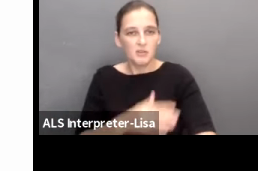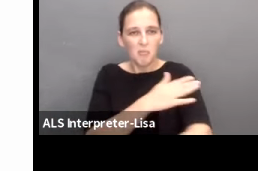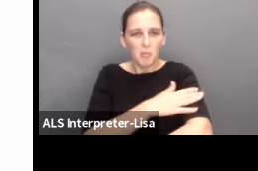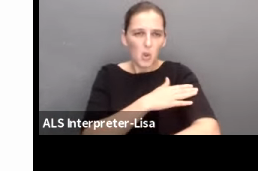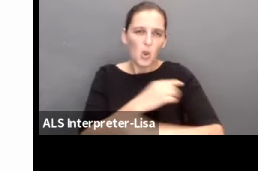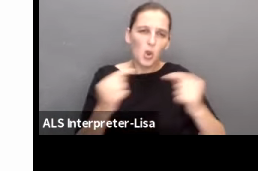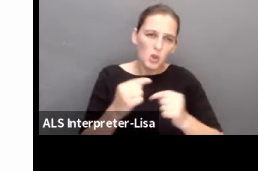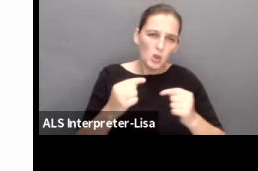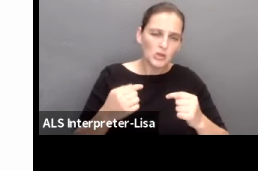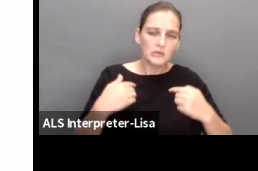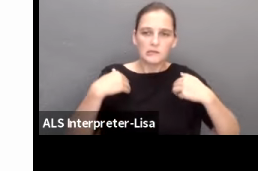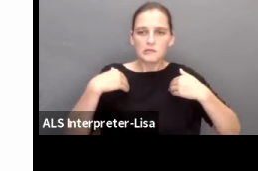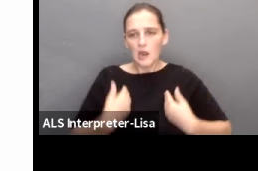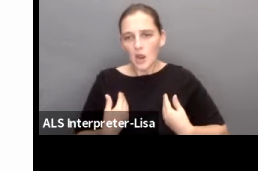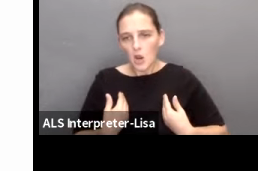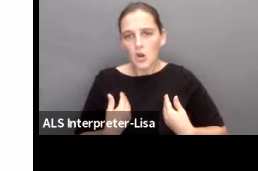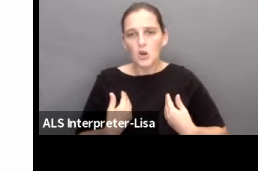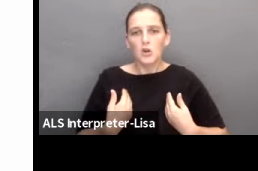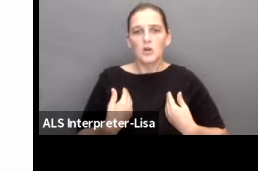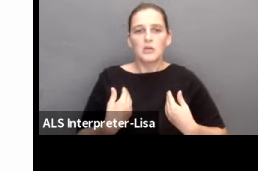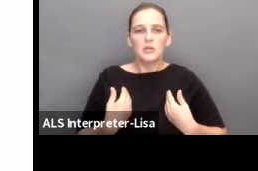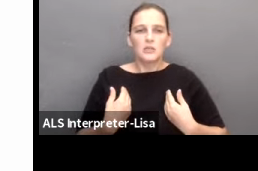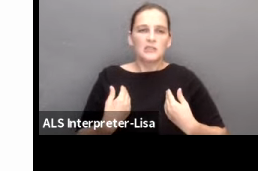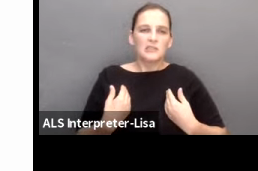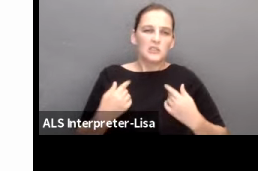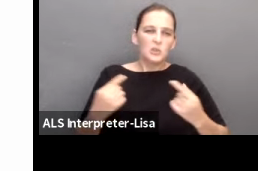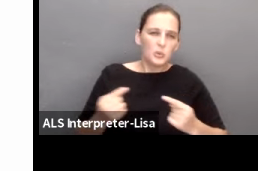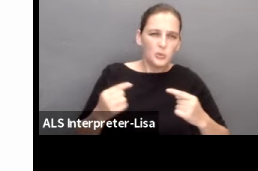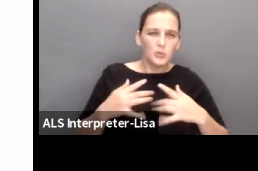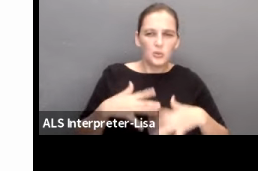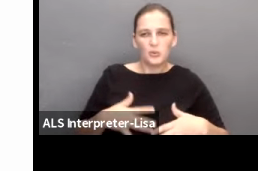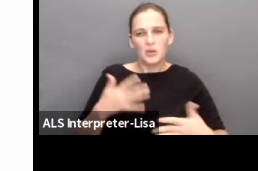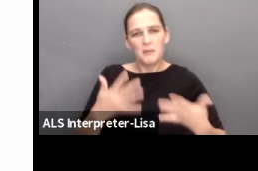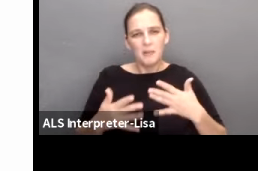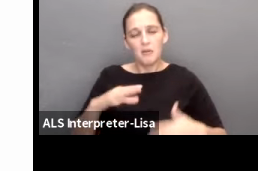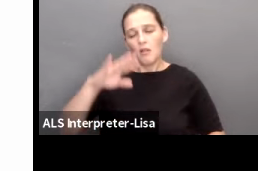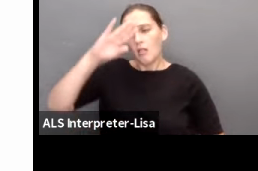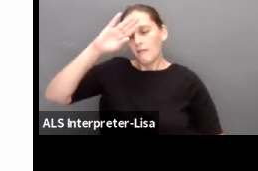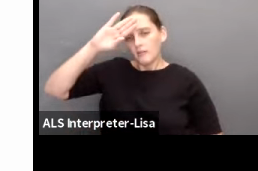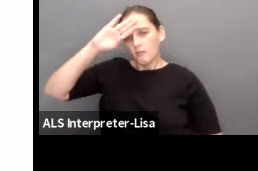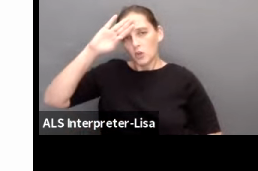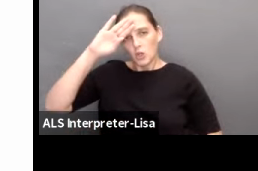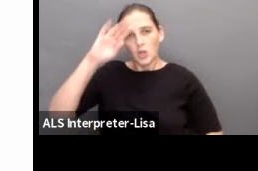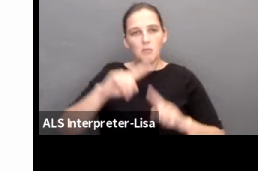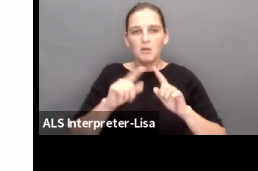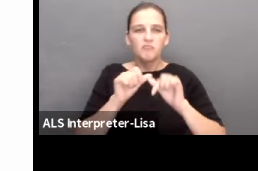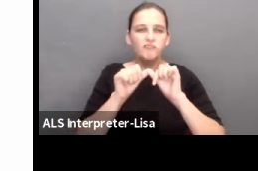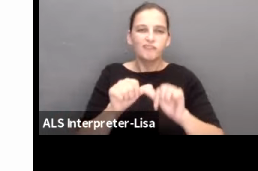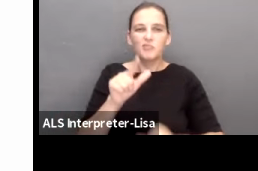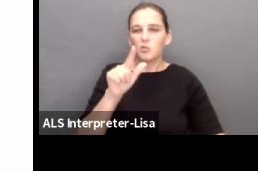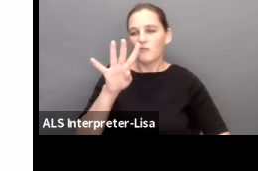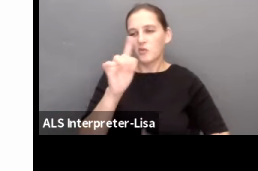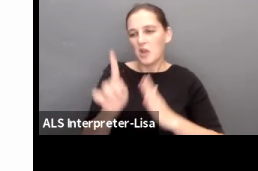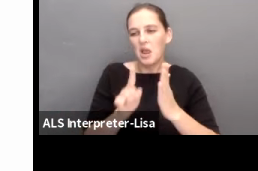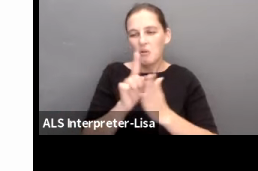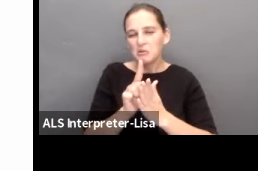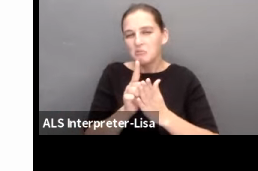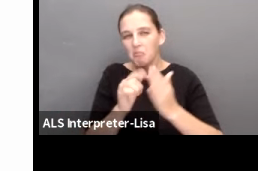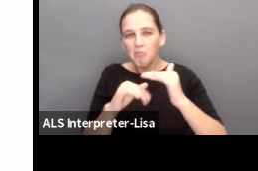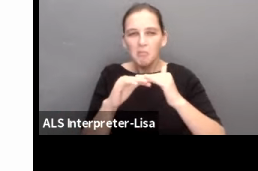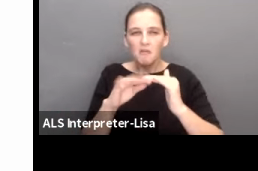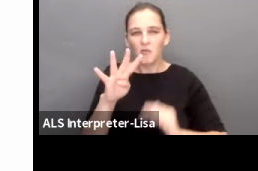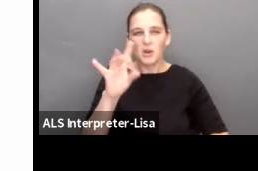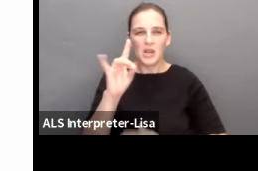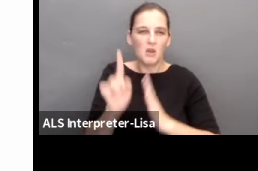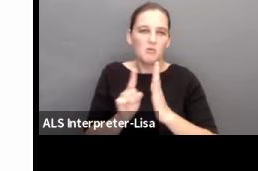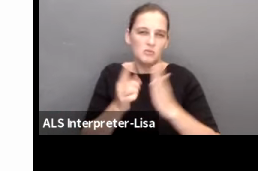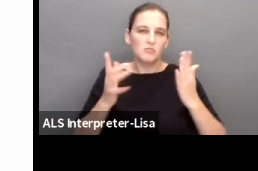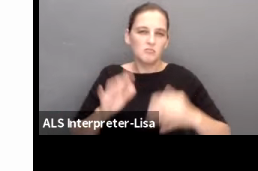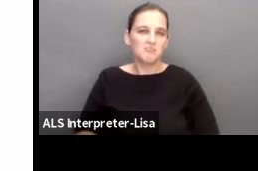tired, achy. Some people get a low grade fever, but it lasts 24 hours, maybe 48 hours at the most.